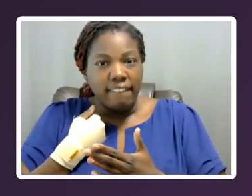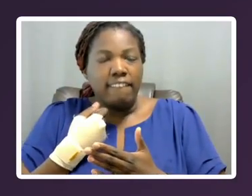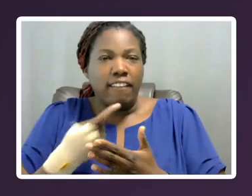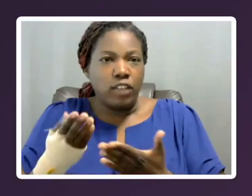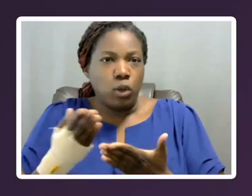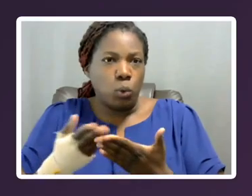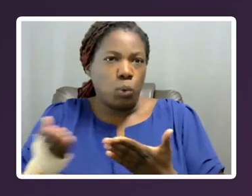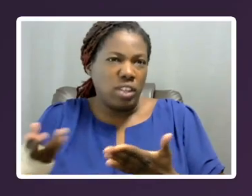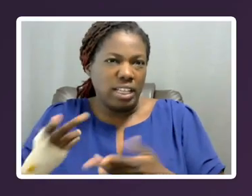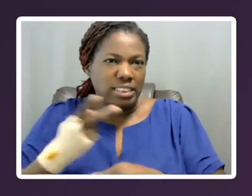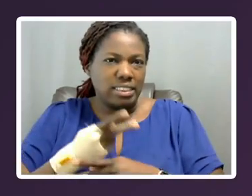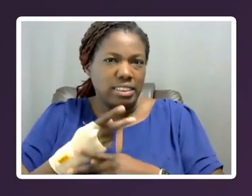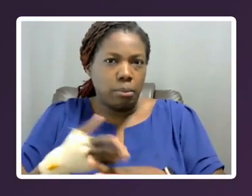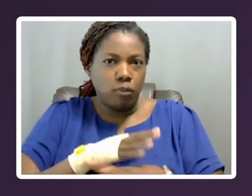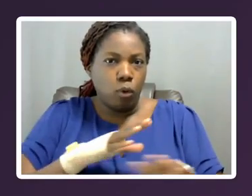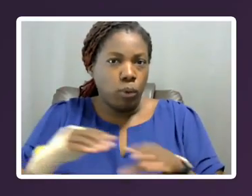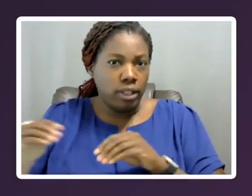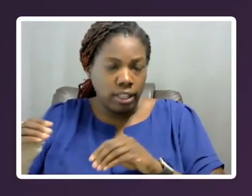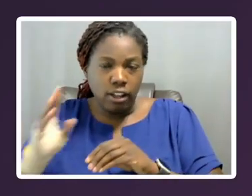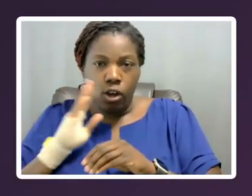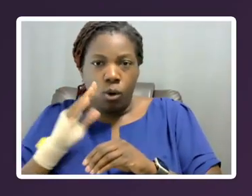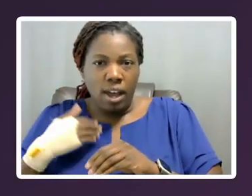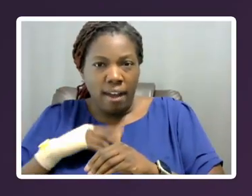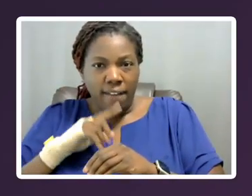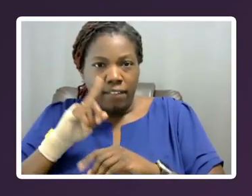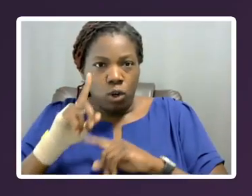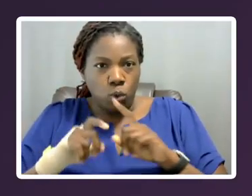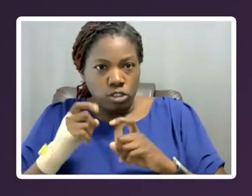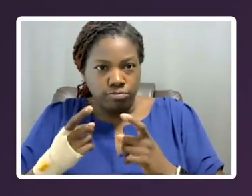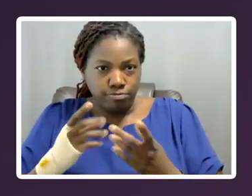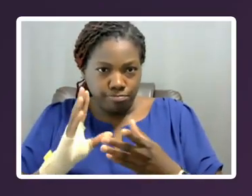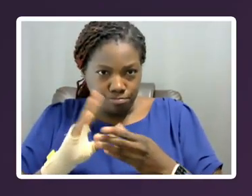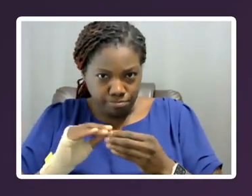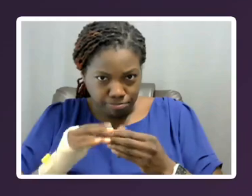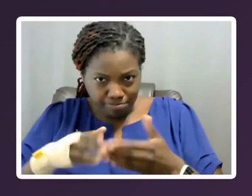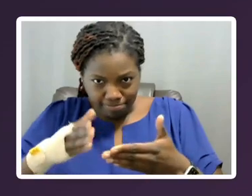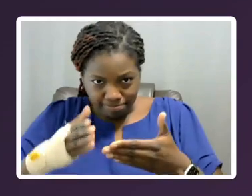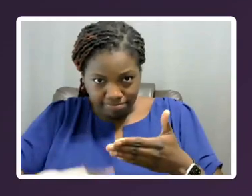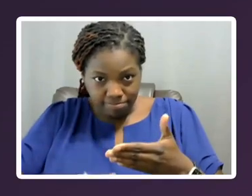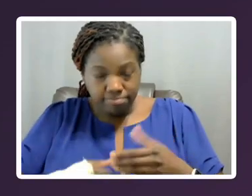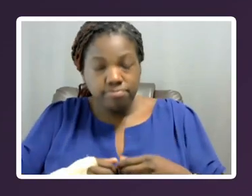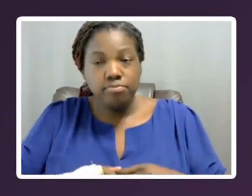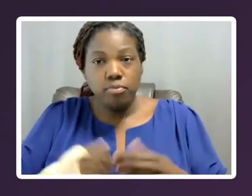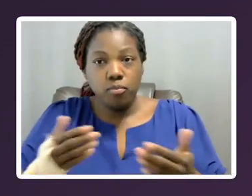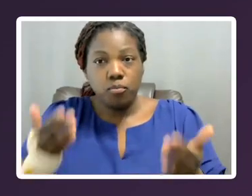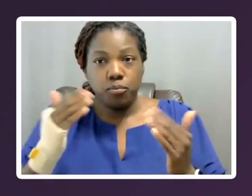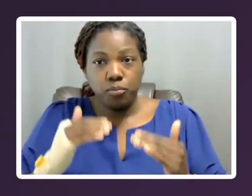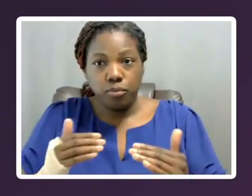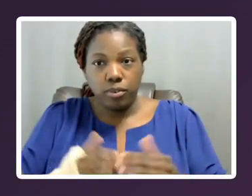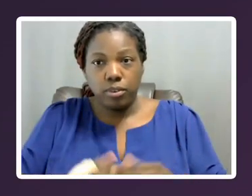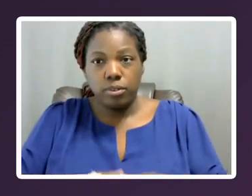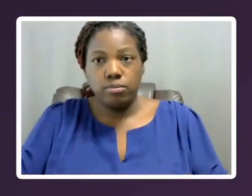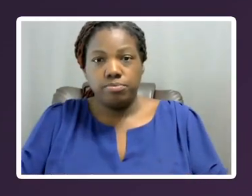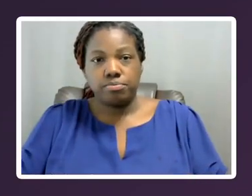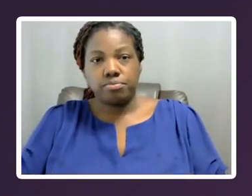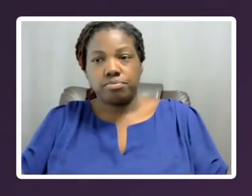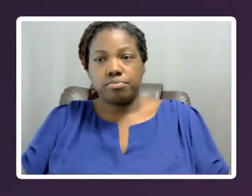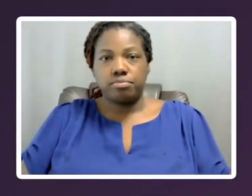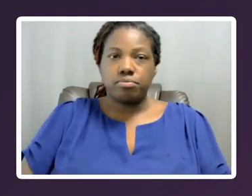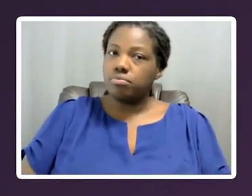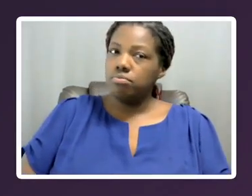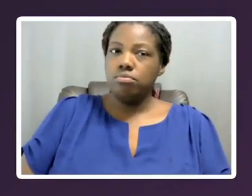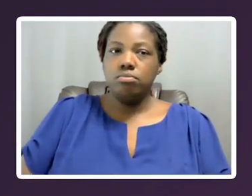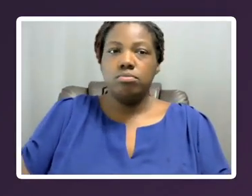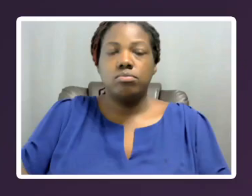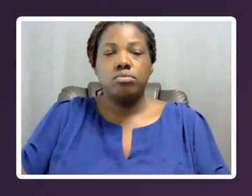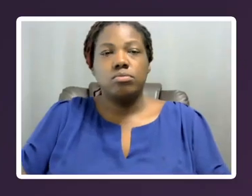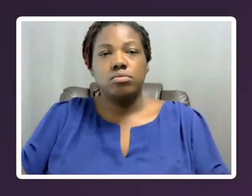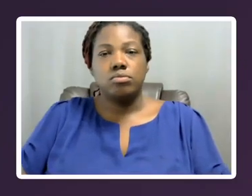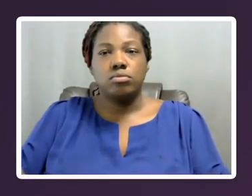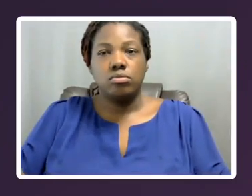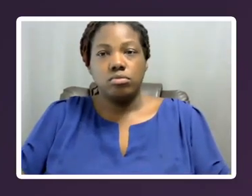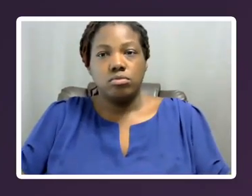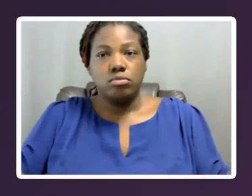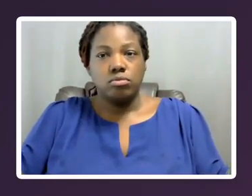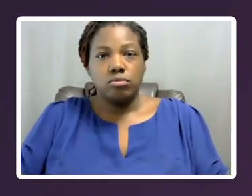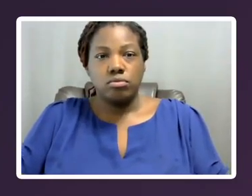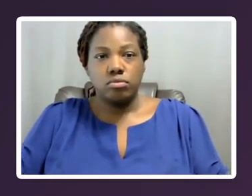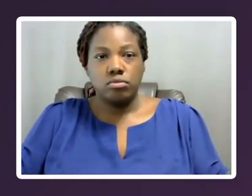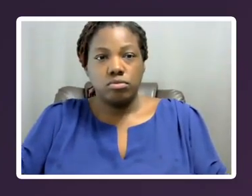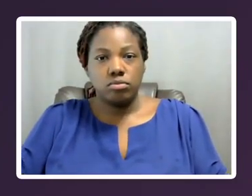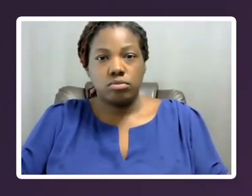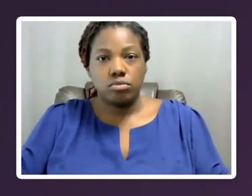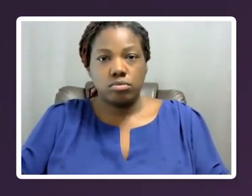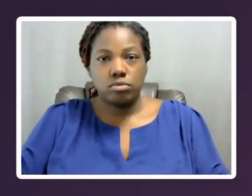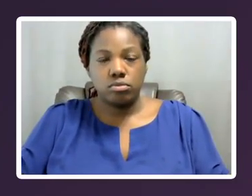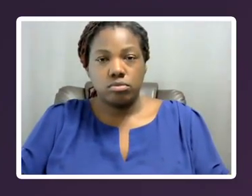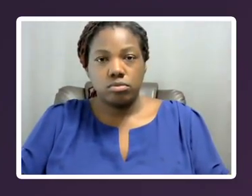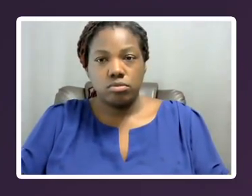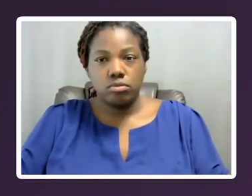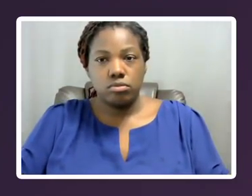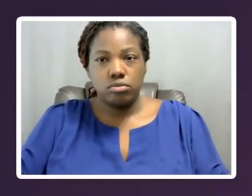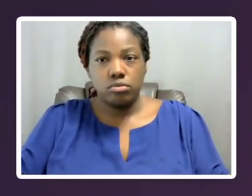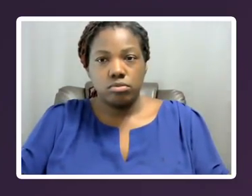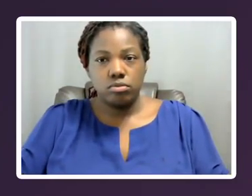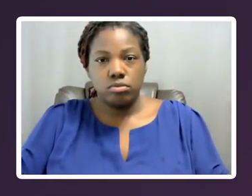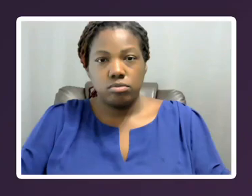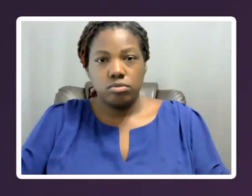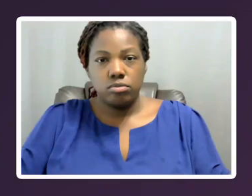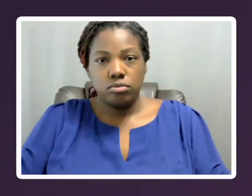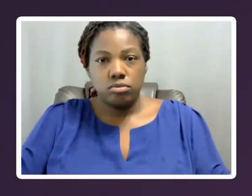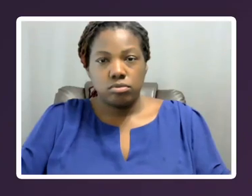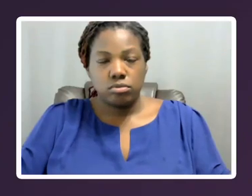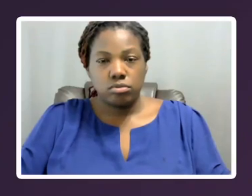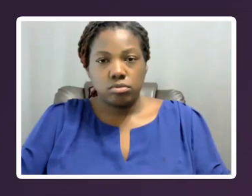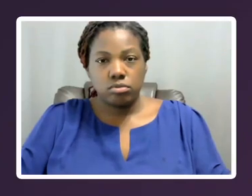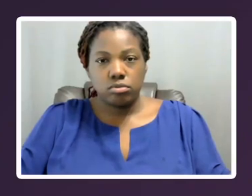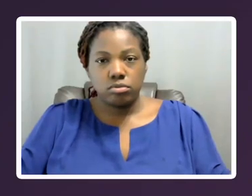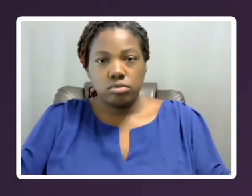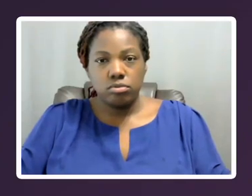but we'll get back to questions and comments at the end. So next slide, please.